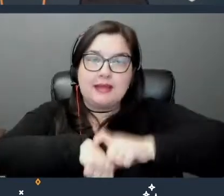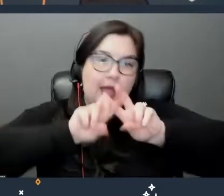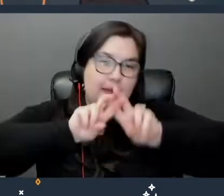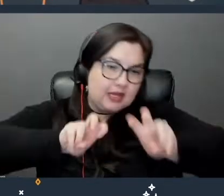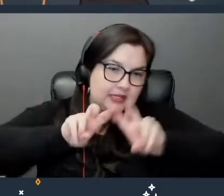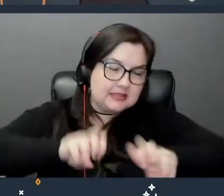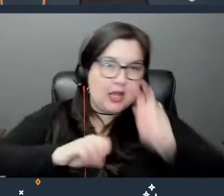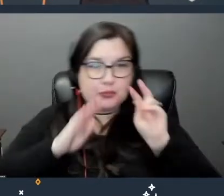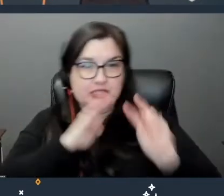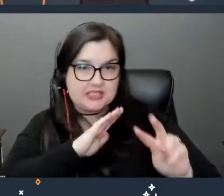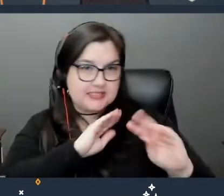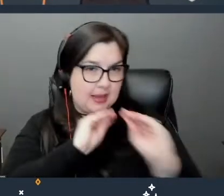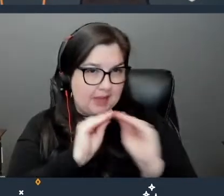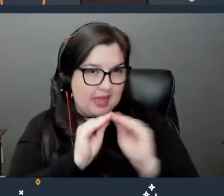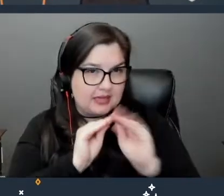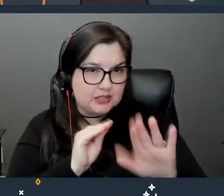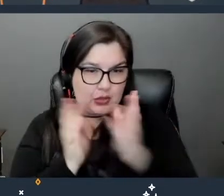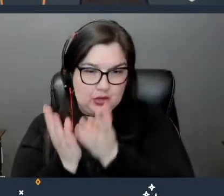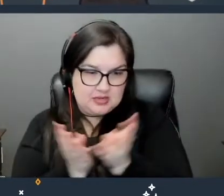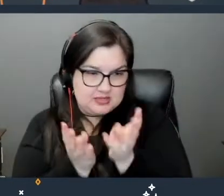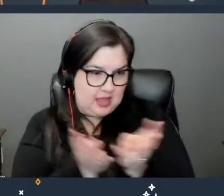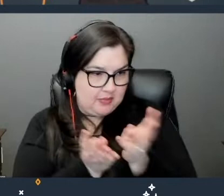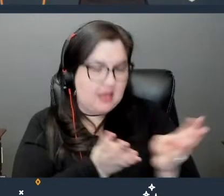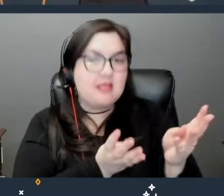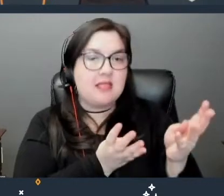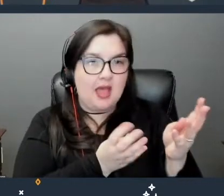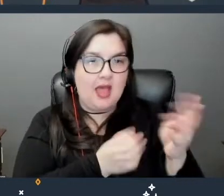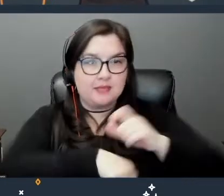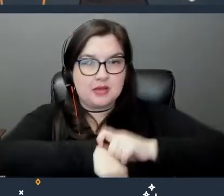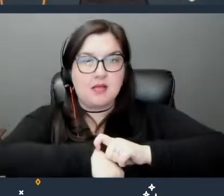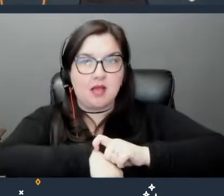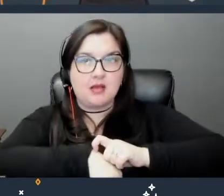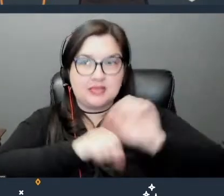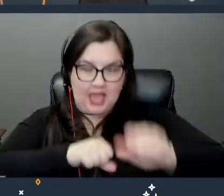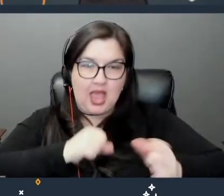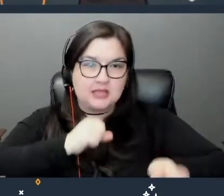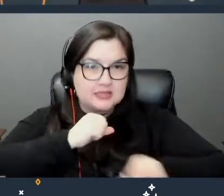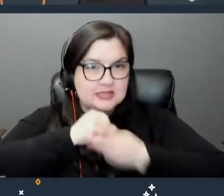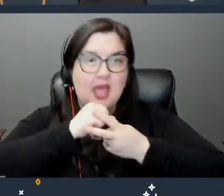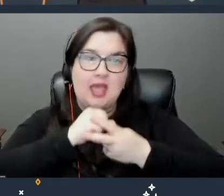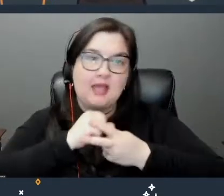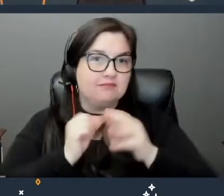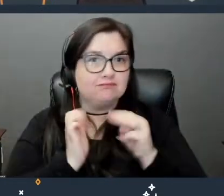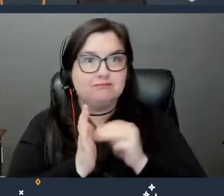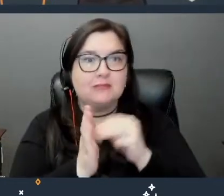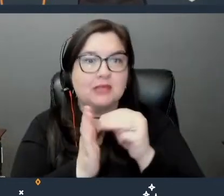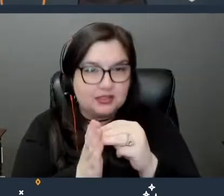and their assembly line clock rates to save millions of dollars in preventing downtime of their manufacturing.